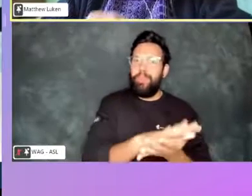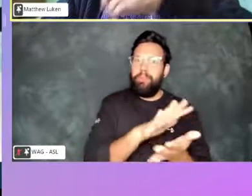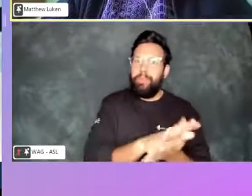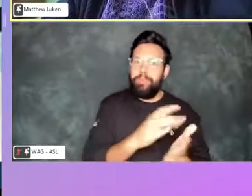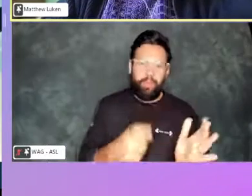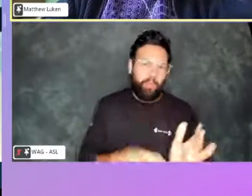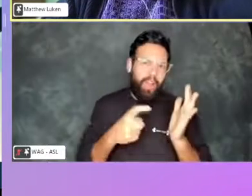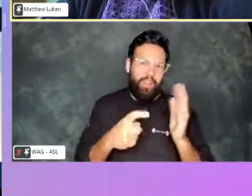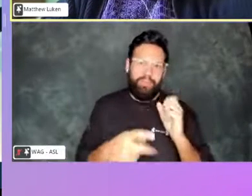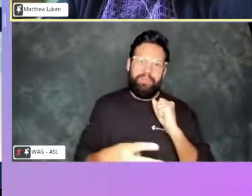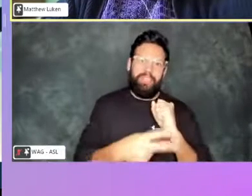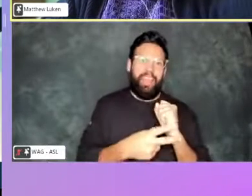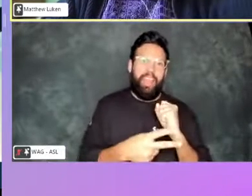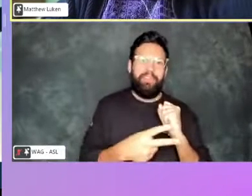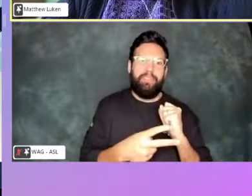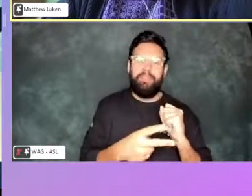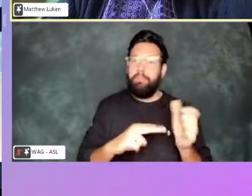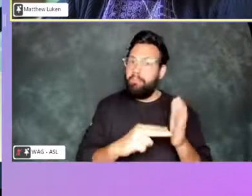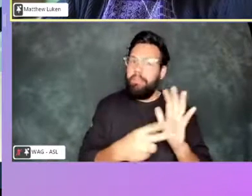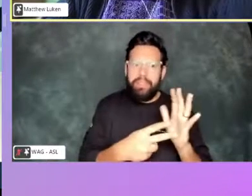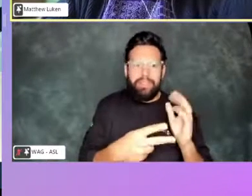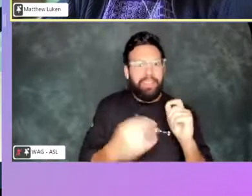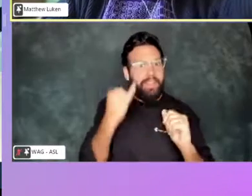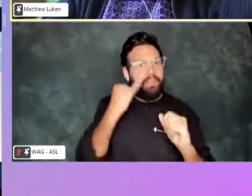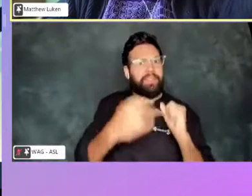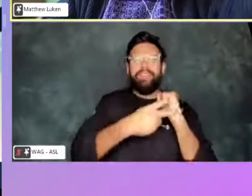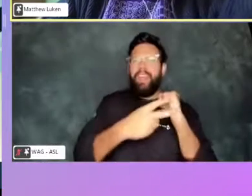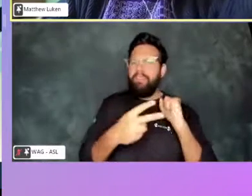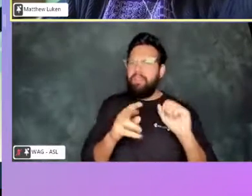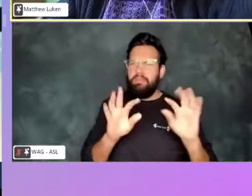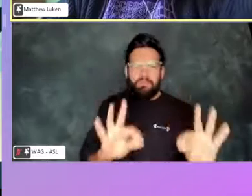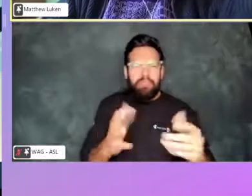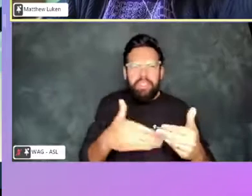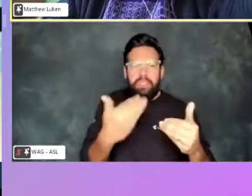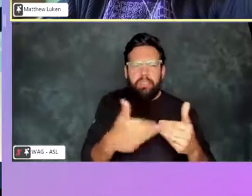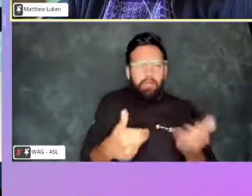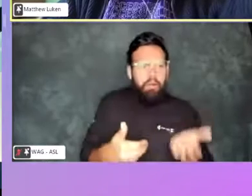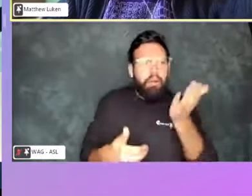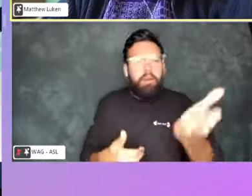documentation is be saved. required. To So your build should be matching your design.